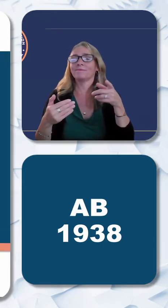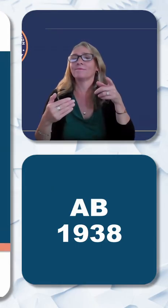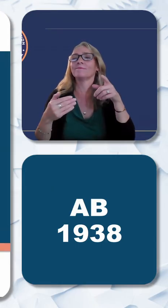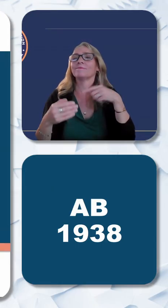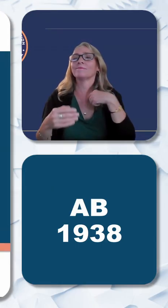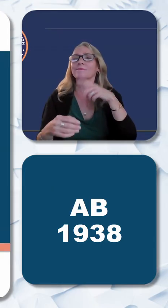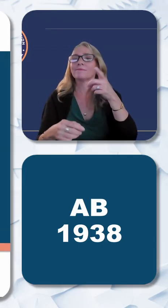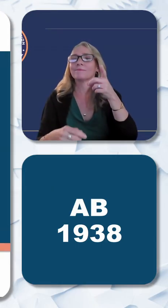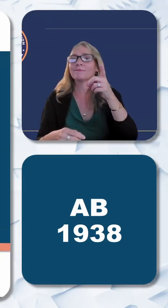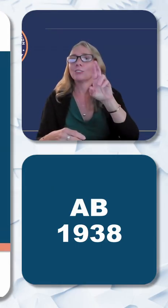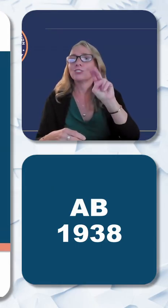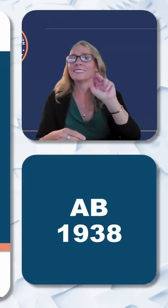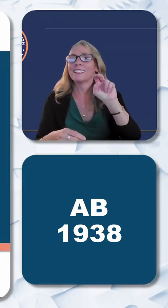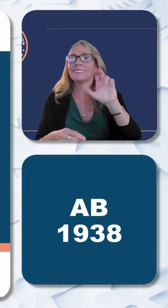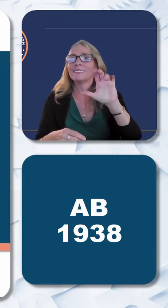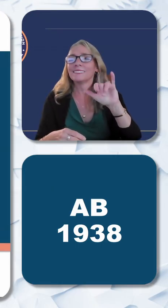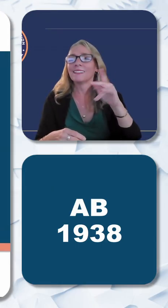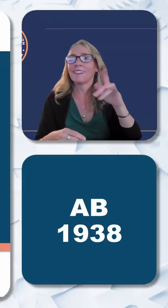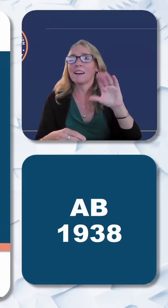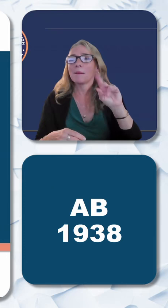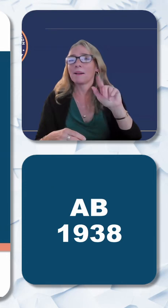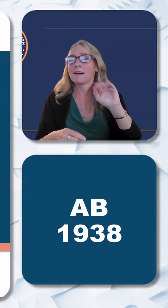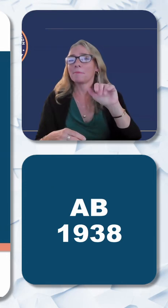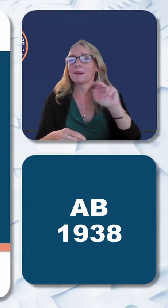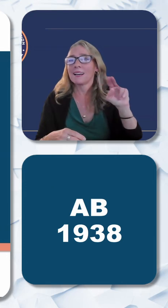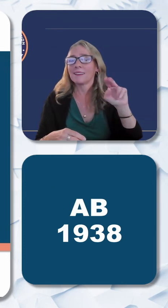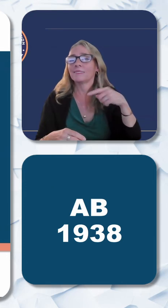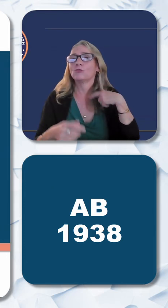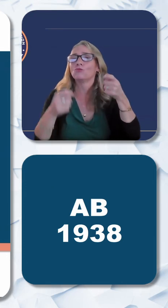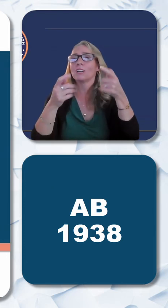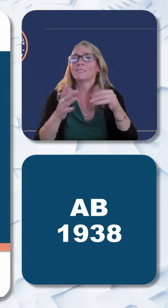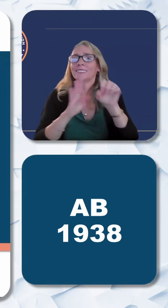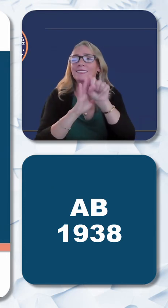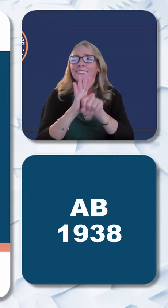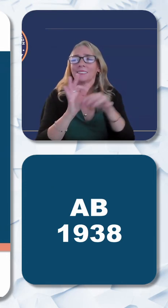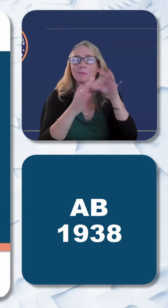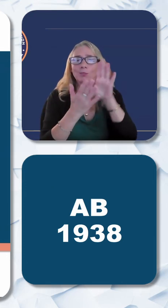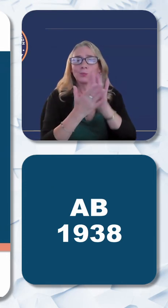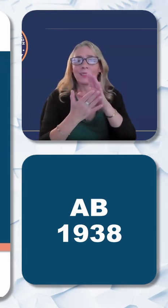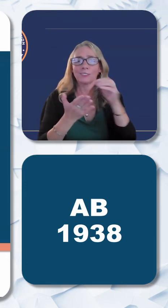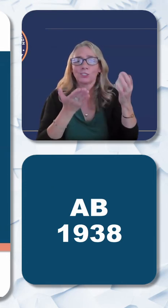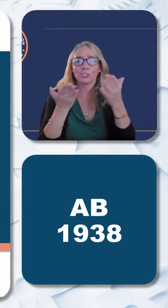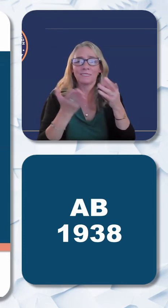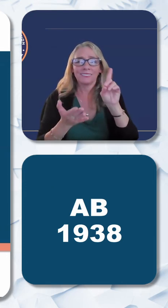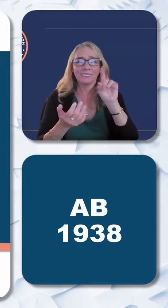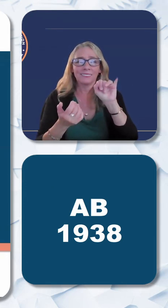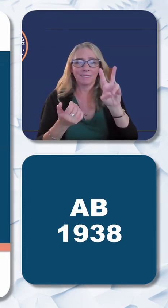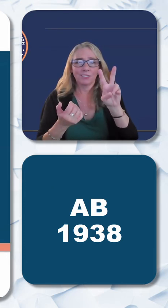I would like to introduce myself. My name is Dr. Nancy Hlibok Amann. I am the Director of State Special